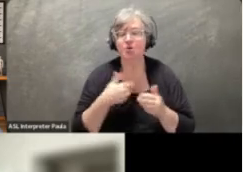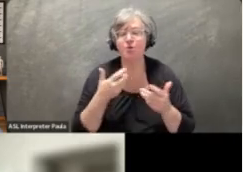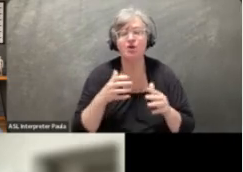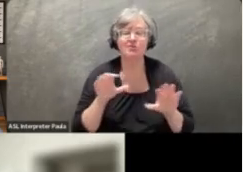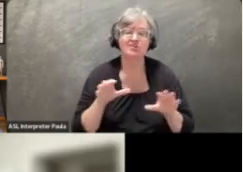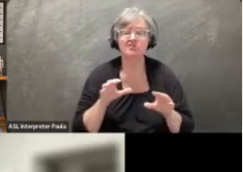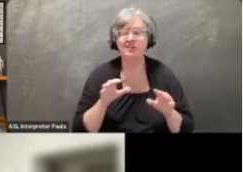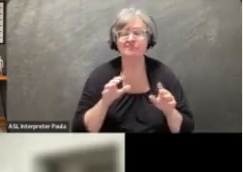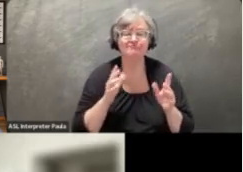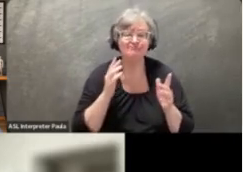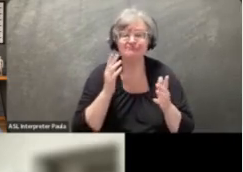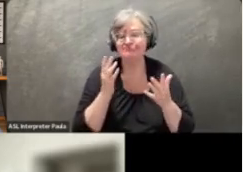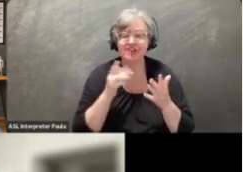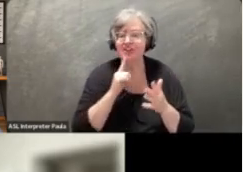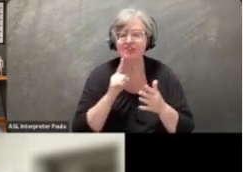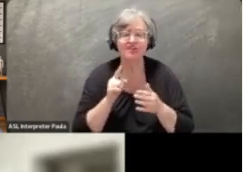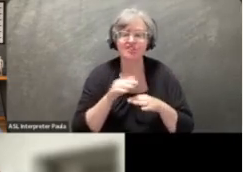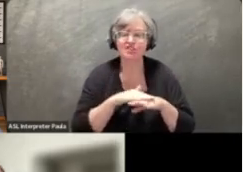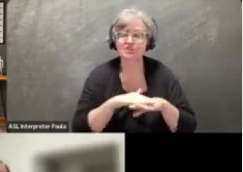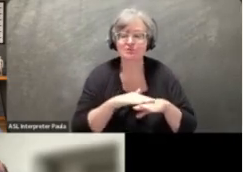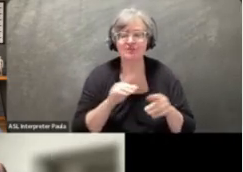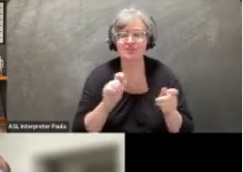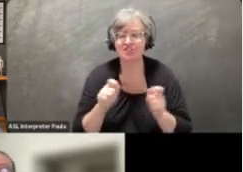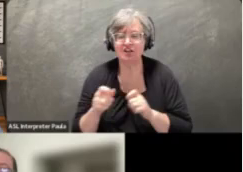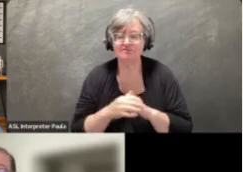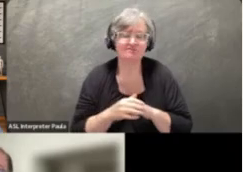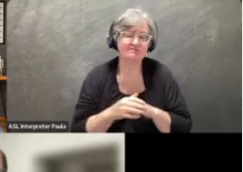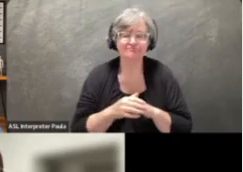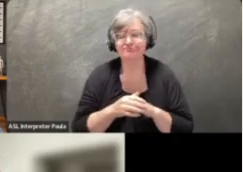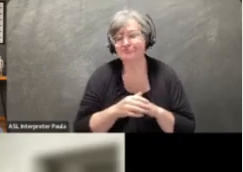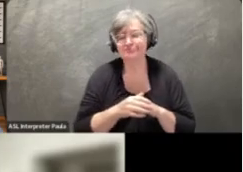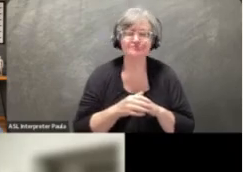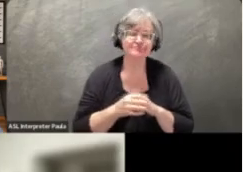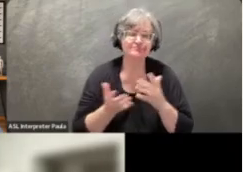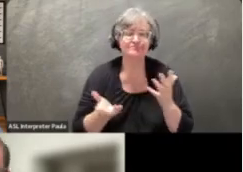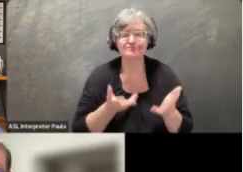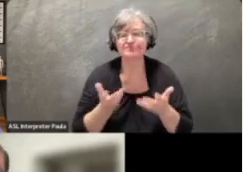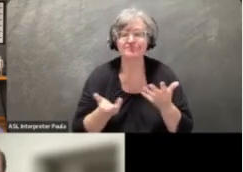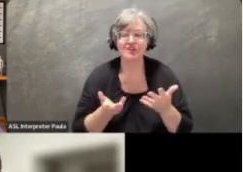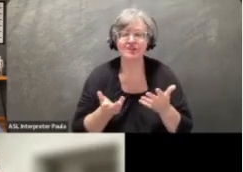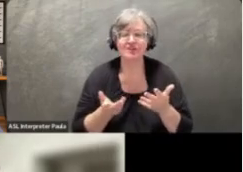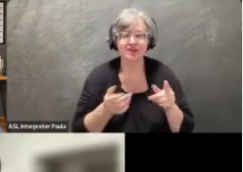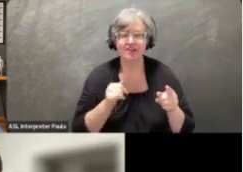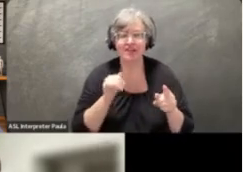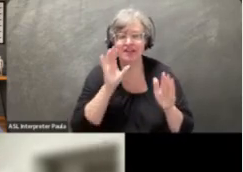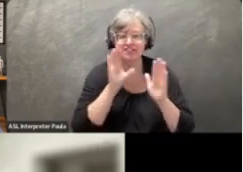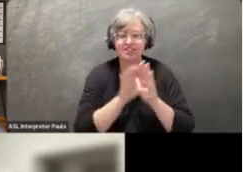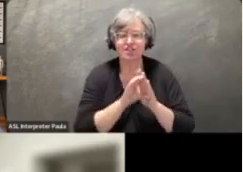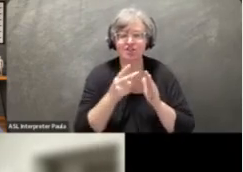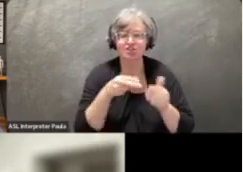changes. What we really want to do, we don't want to just, you know, these this slide, here's two approaches that we often see